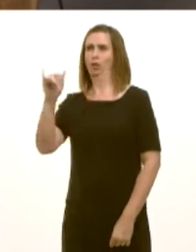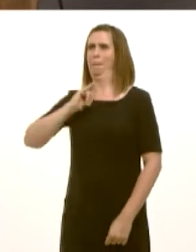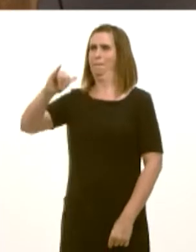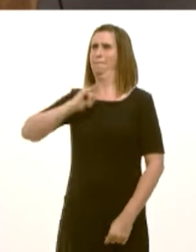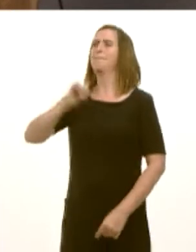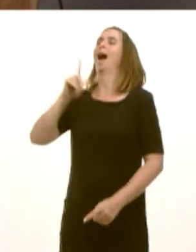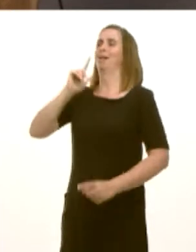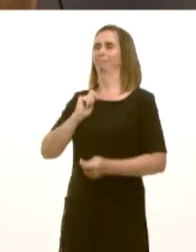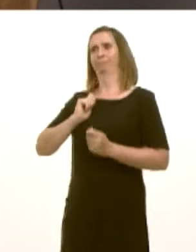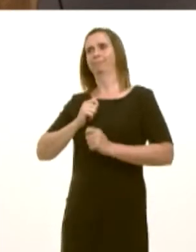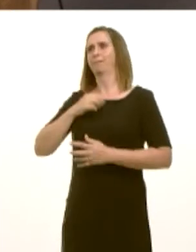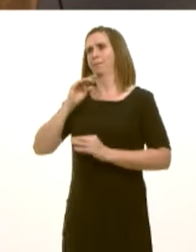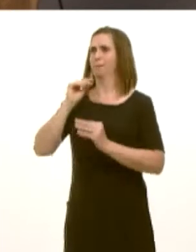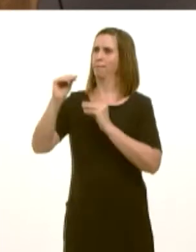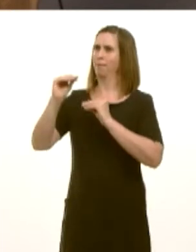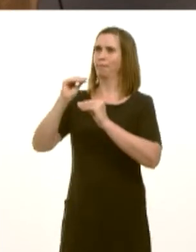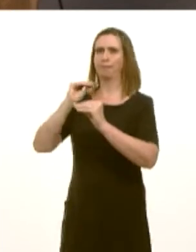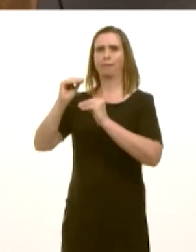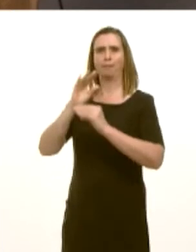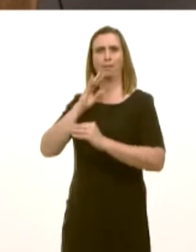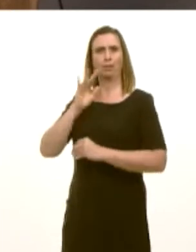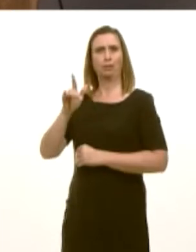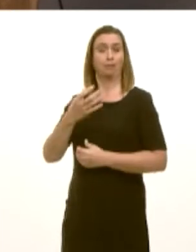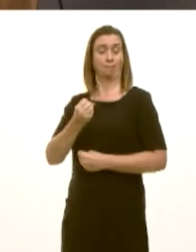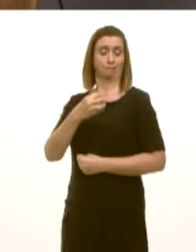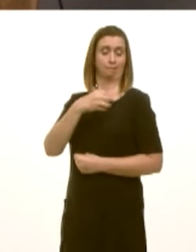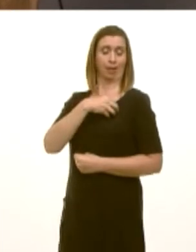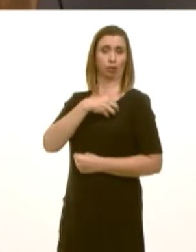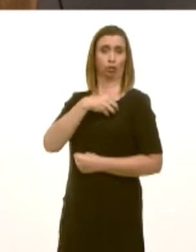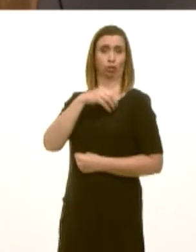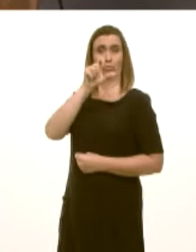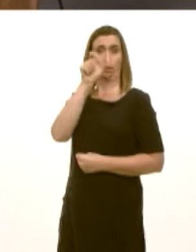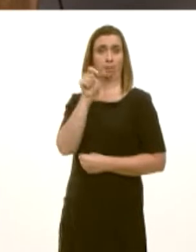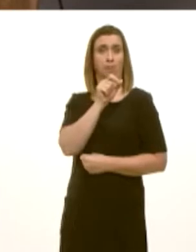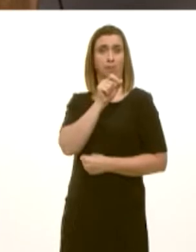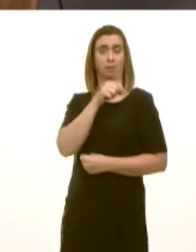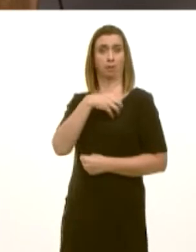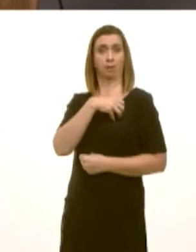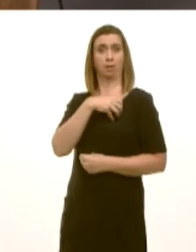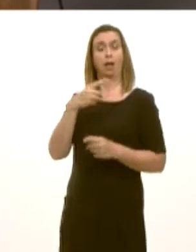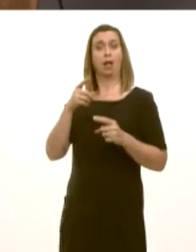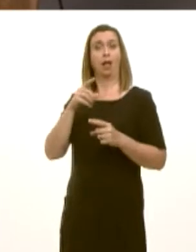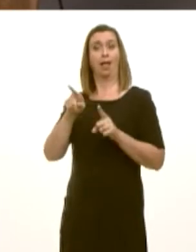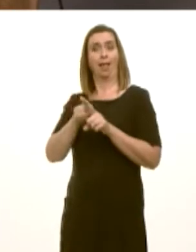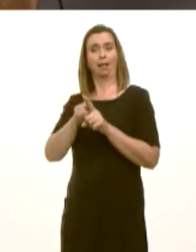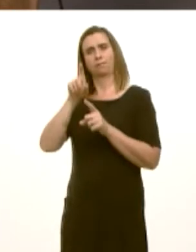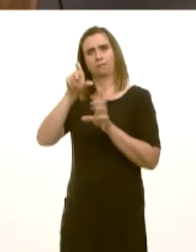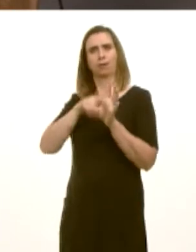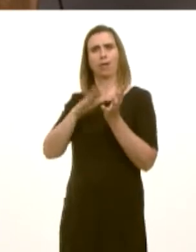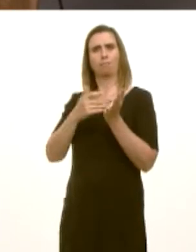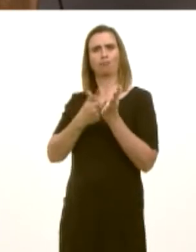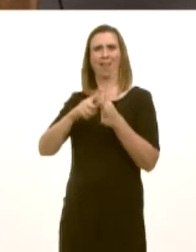So, we have the usual badge that people are used to and also the ëCymraegí badge that